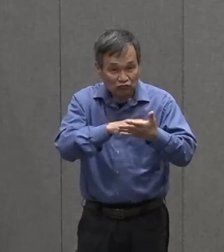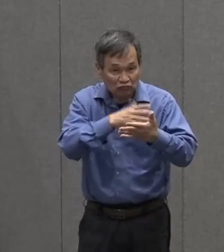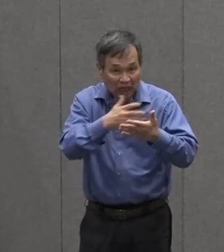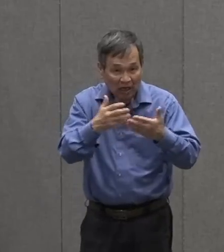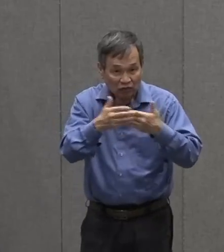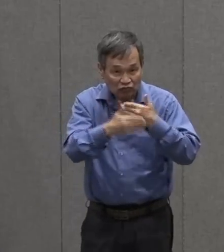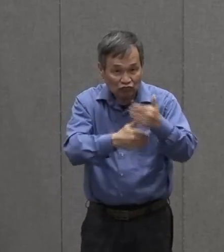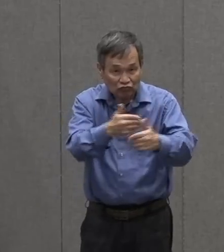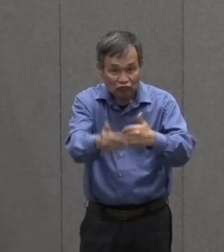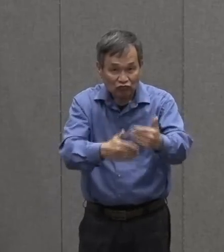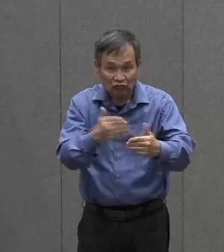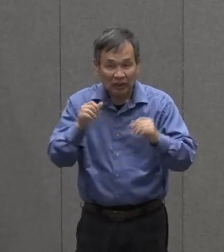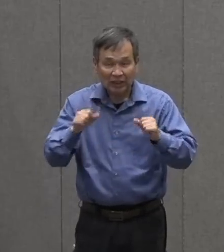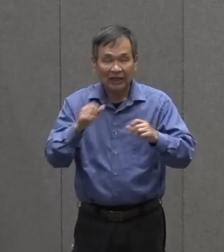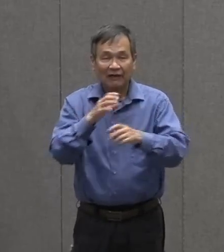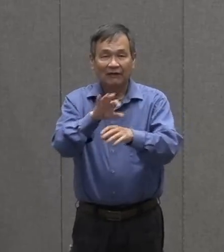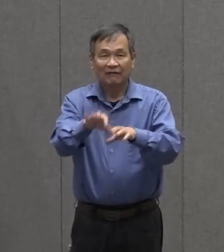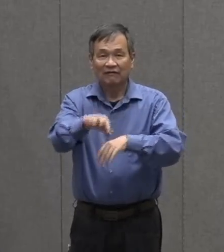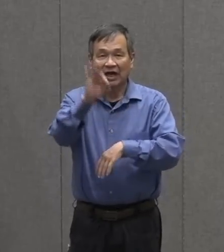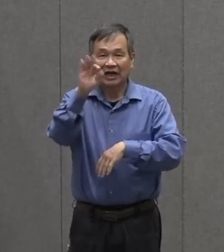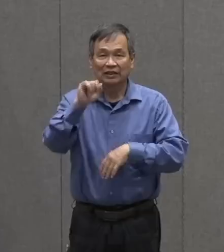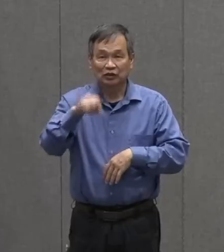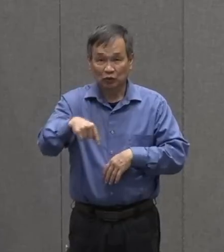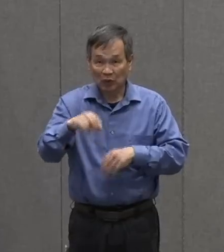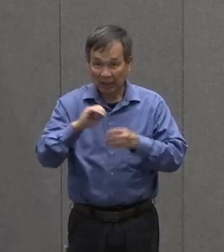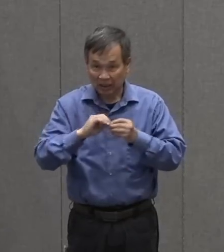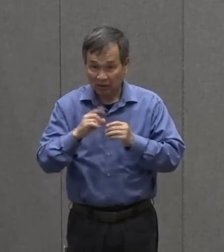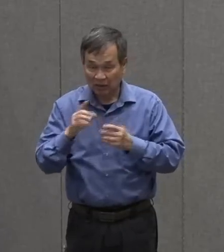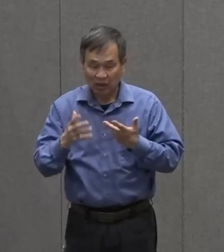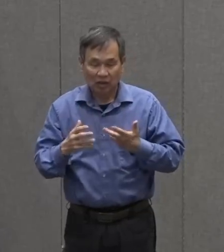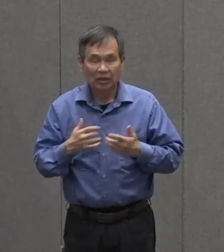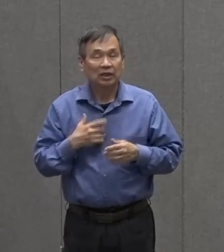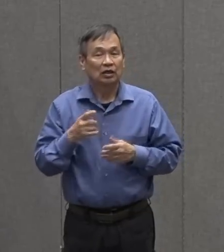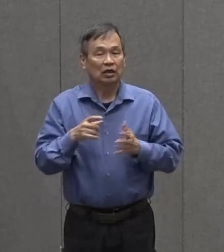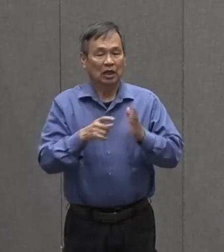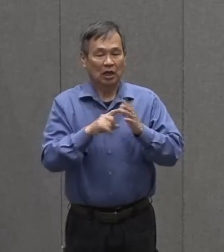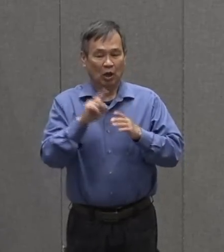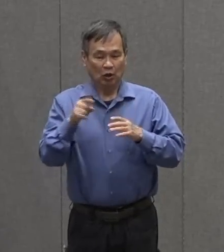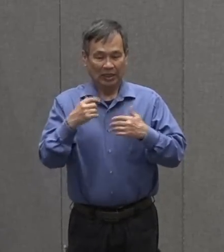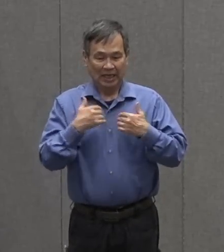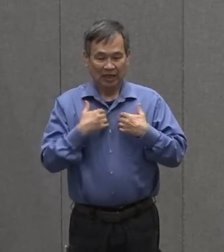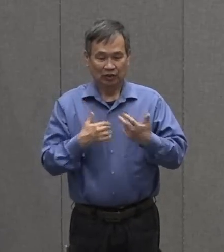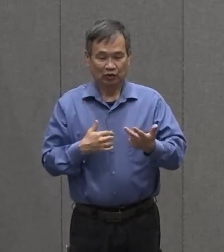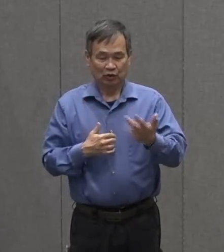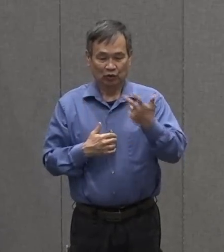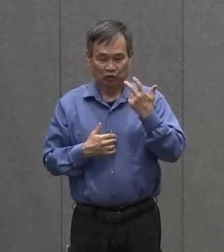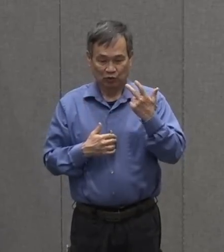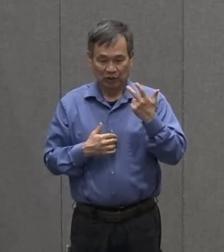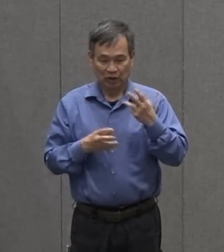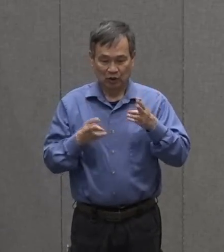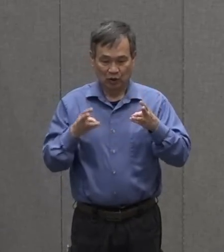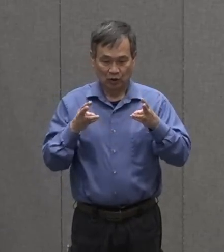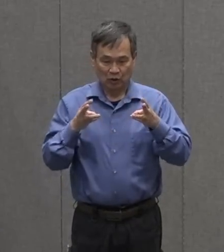Maybe, let's see that's it only has three ways to get there all squared numbers